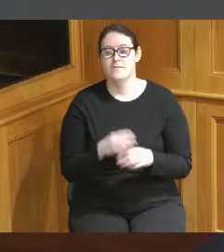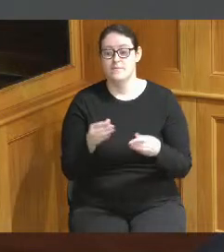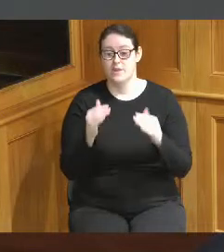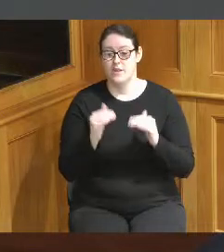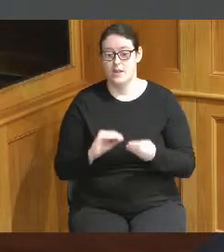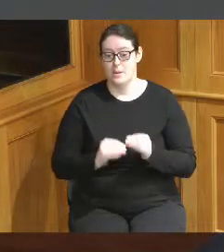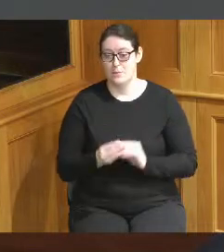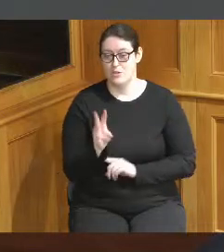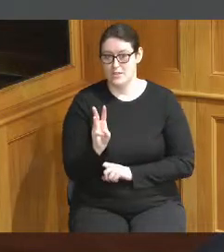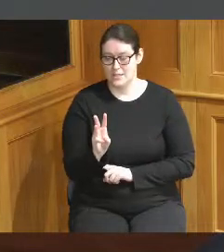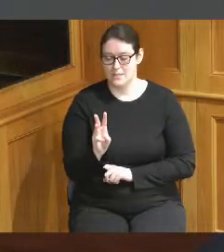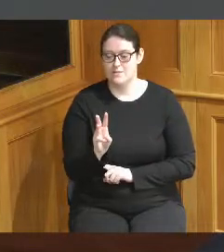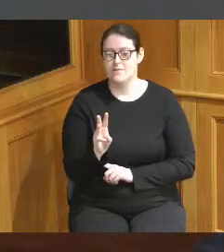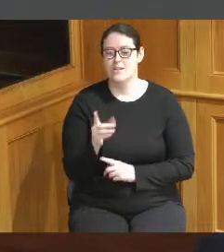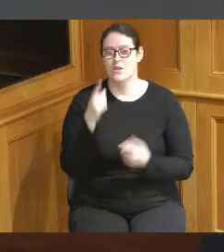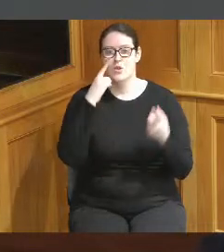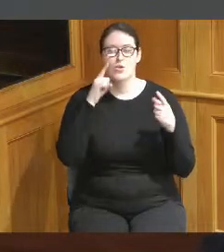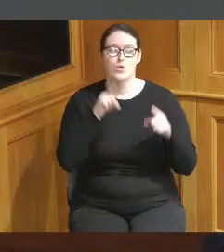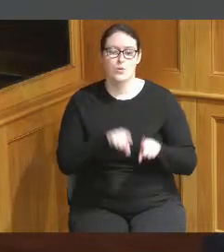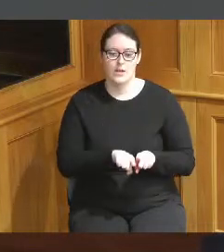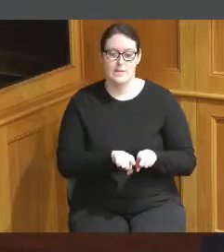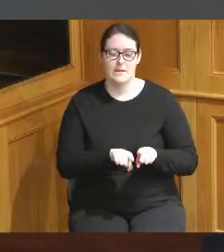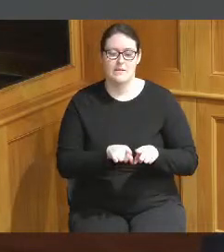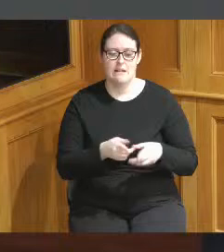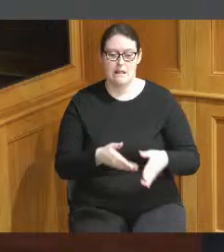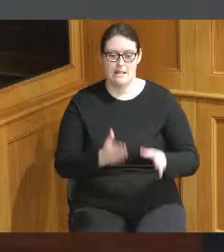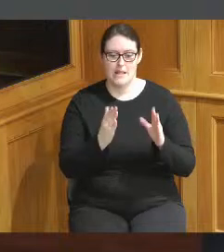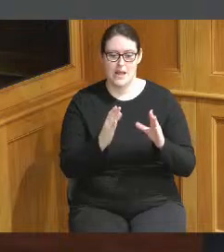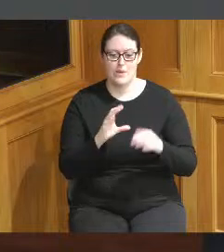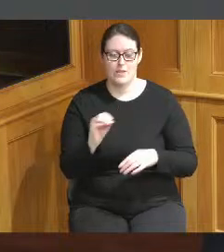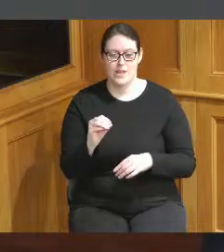kind of things but a lot of people may not be able to come because they may have to use the restroom